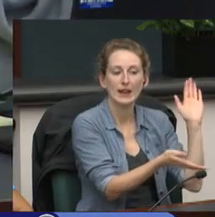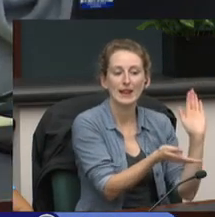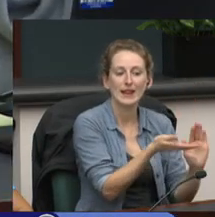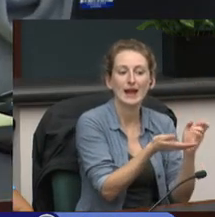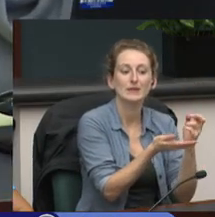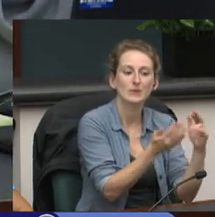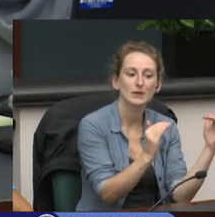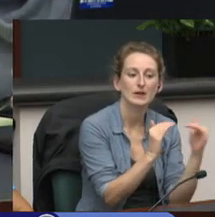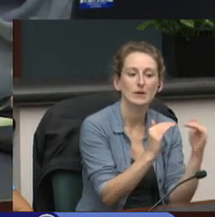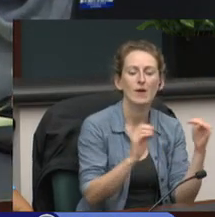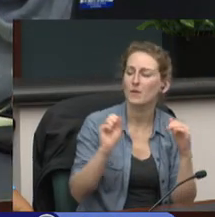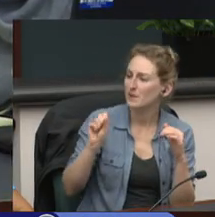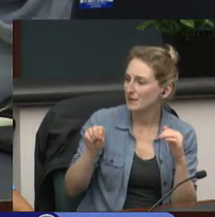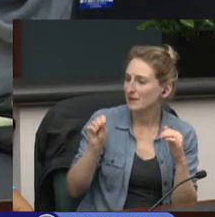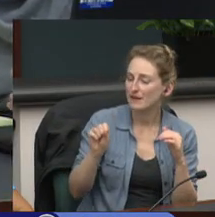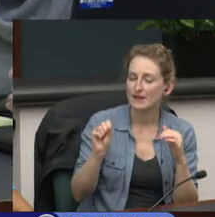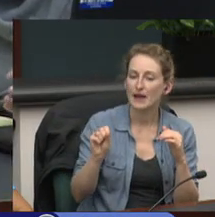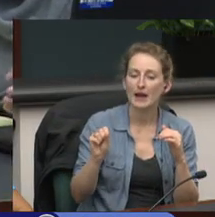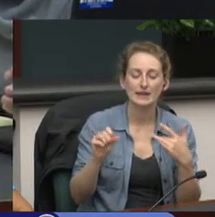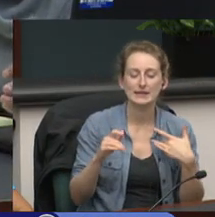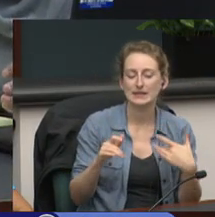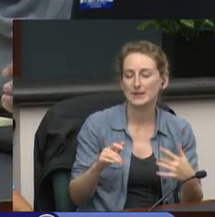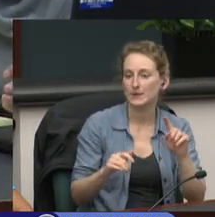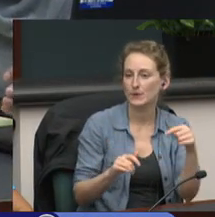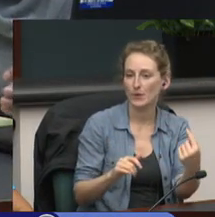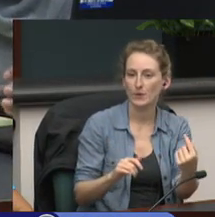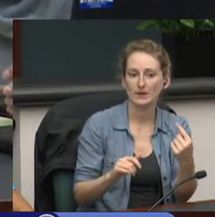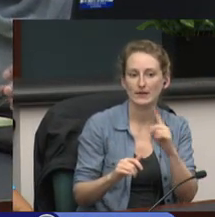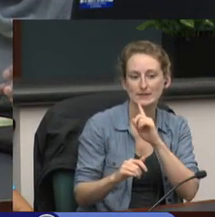it in a single-family situations where they would maybe be doing small someone